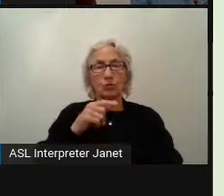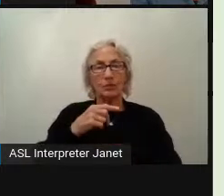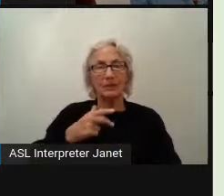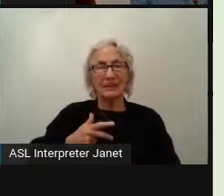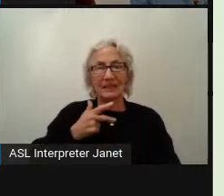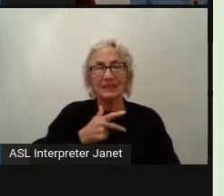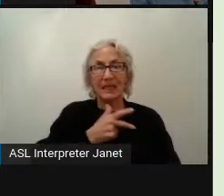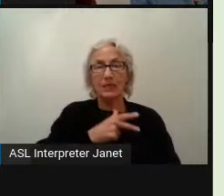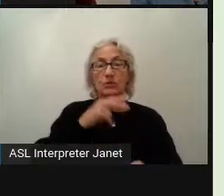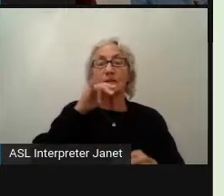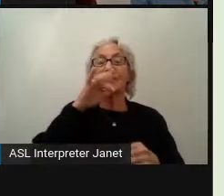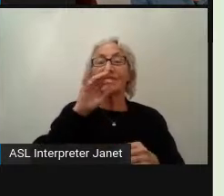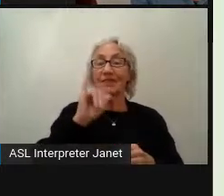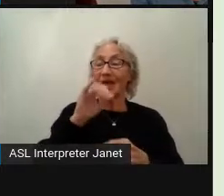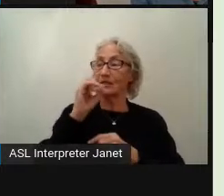the heading for the banner and the navigation area will be in